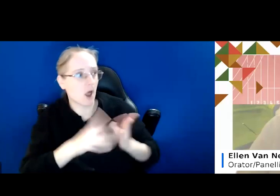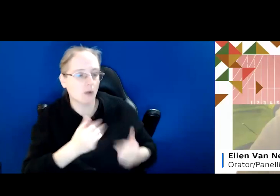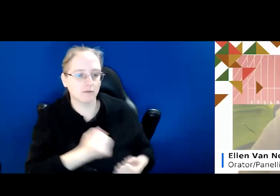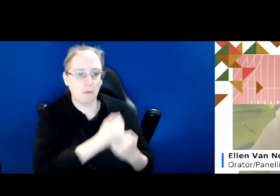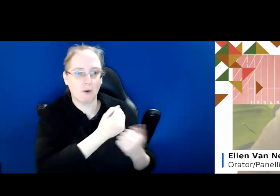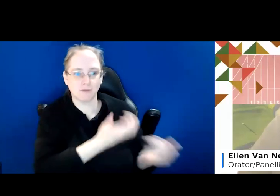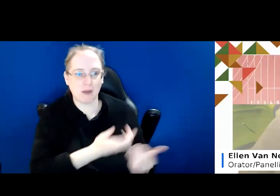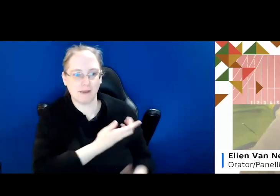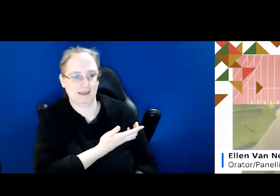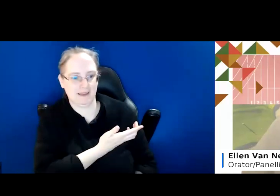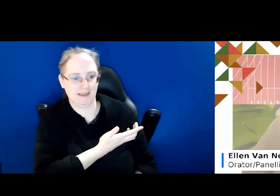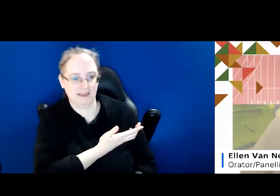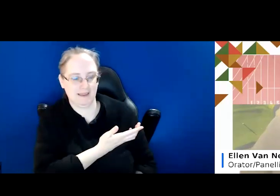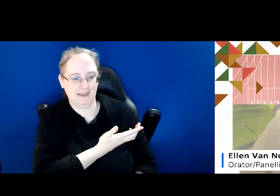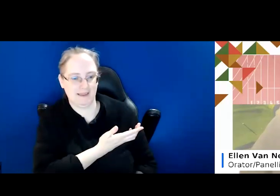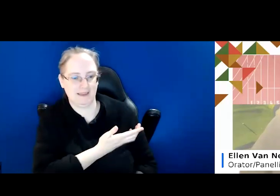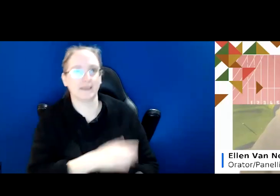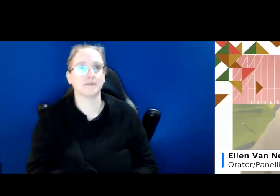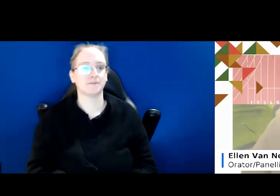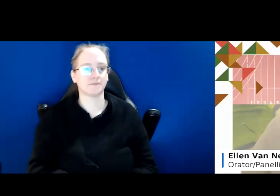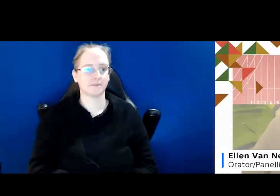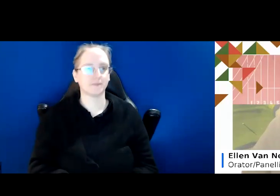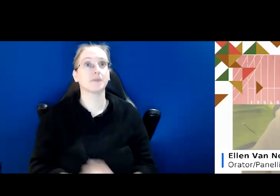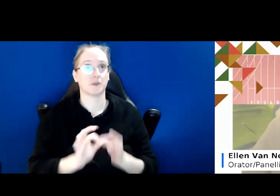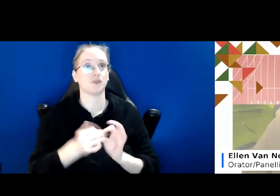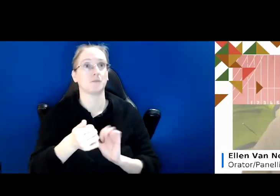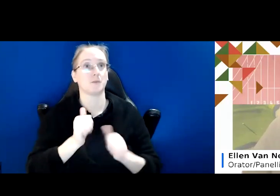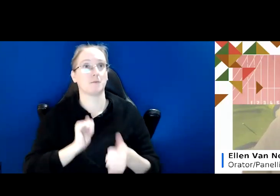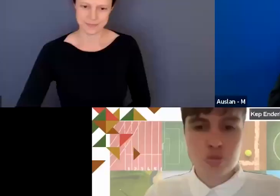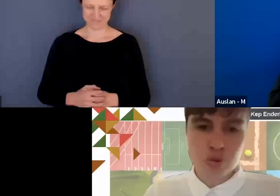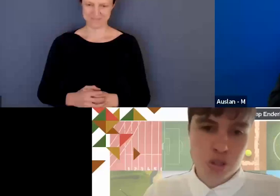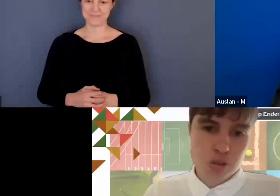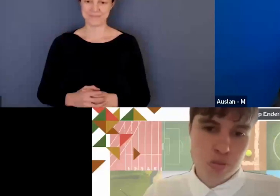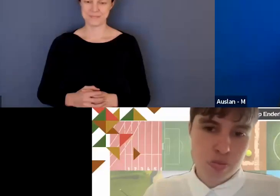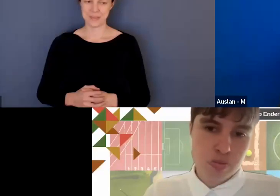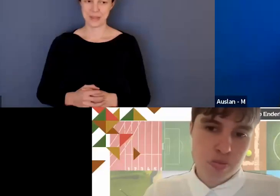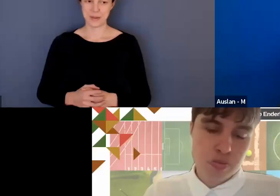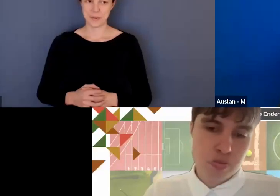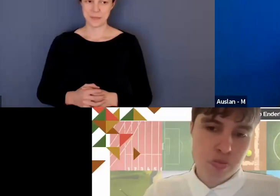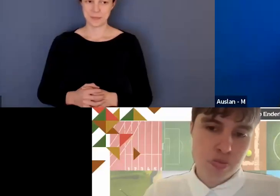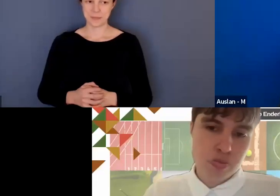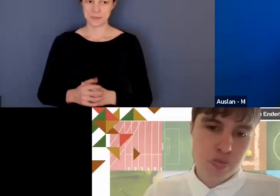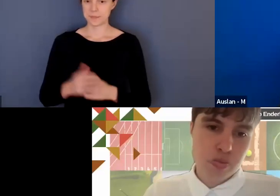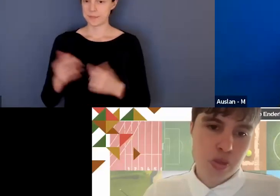the rugby league in this poem could be substituted by a number of sports.